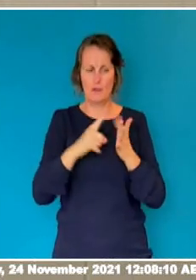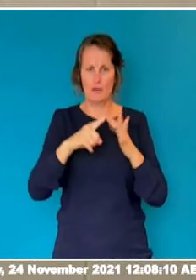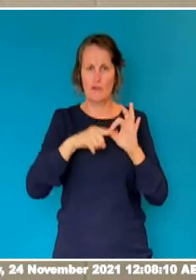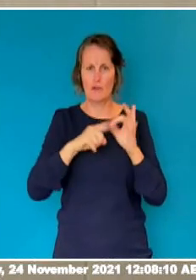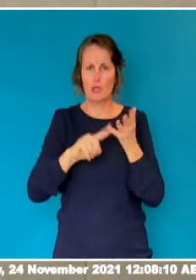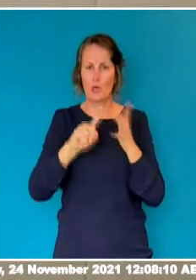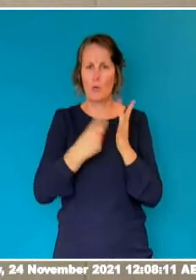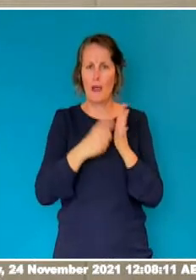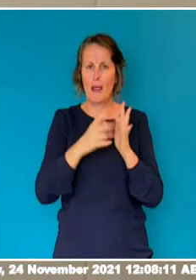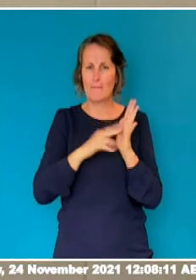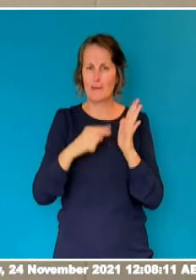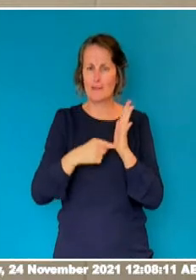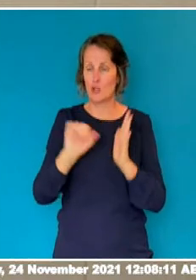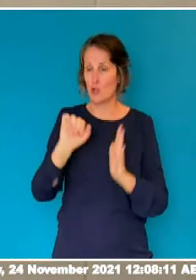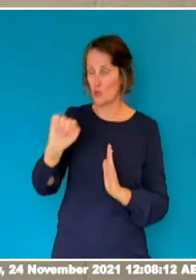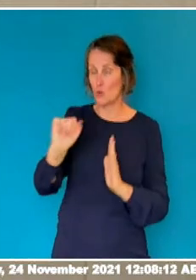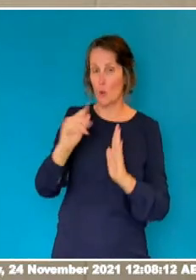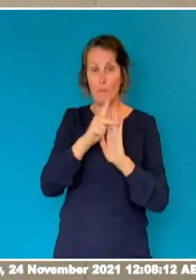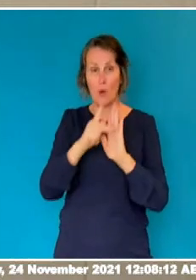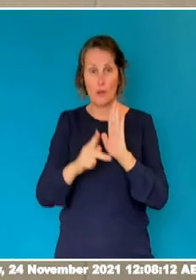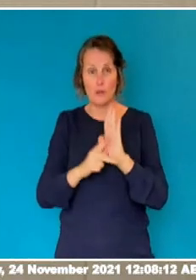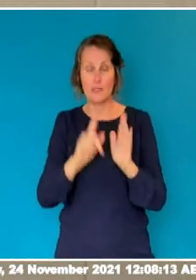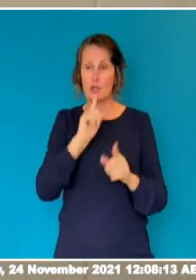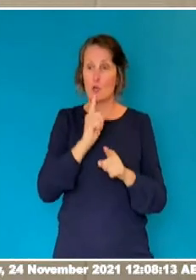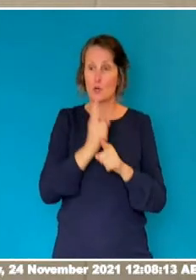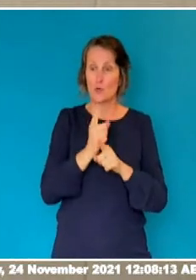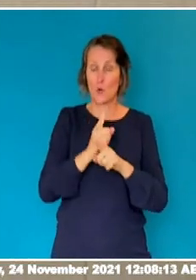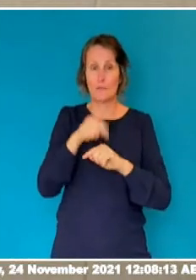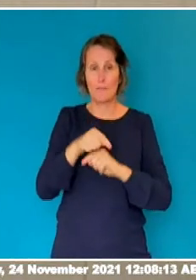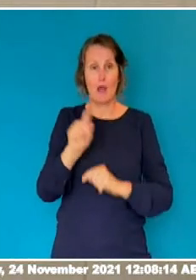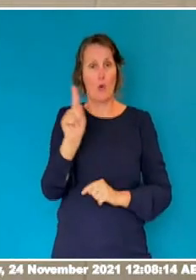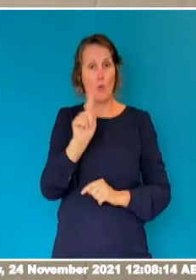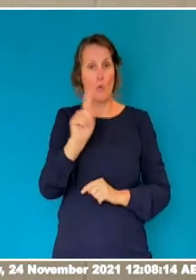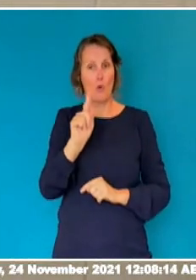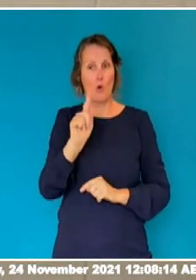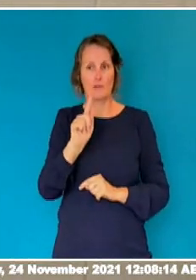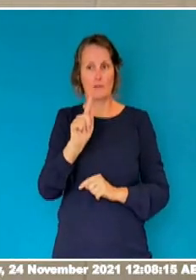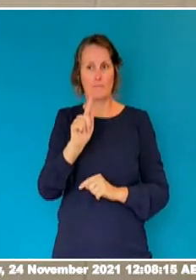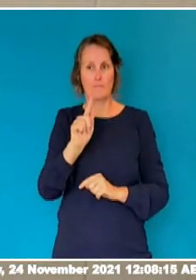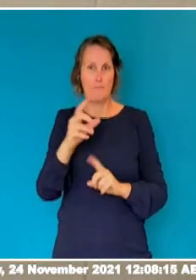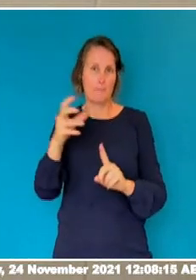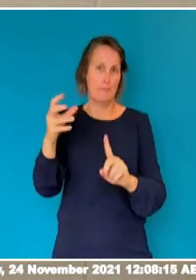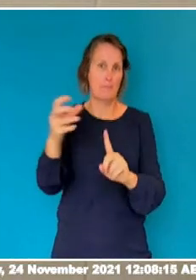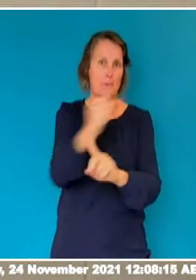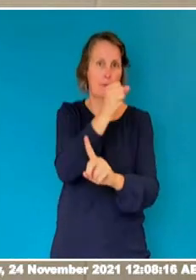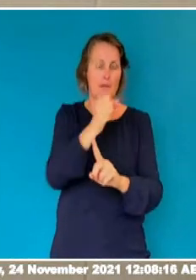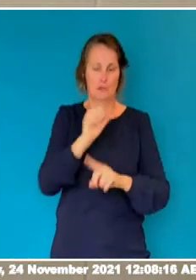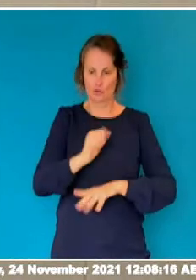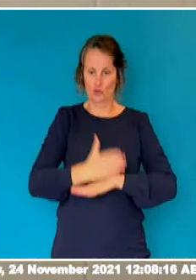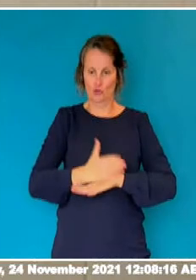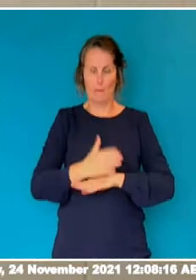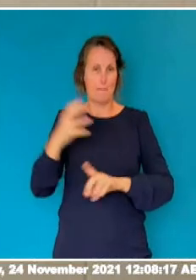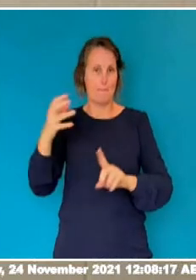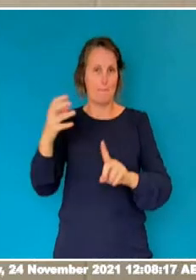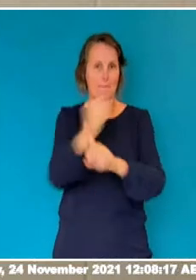Inherent requirements relates to results, or what must be accomplished rather than the means, or how it is accomplished.